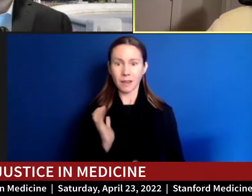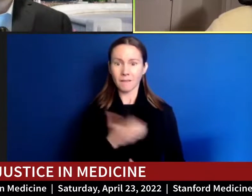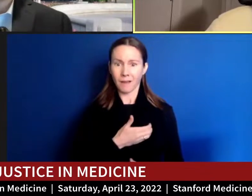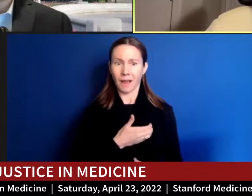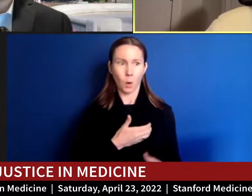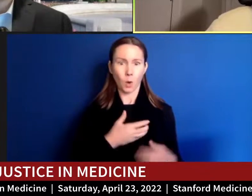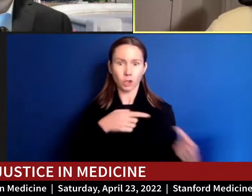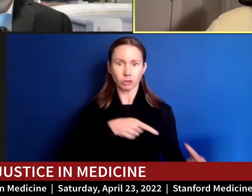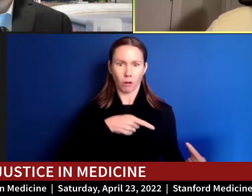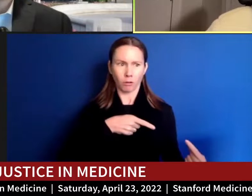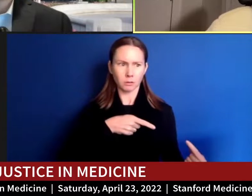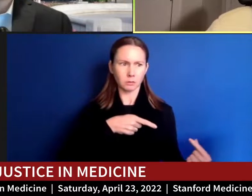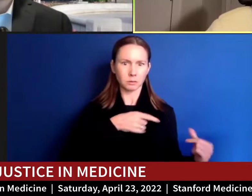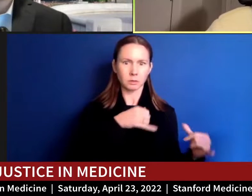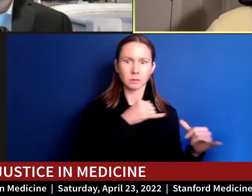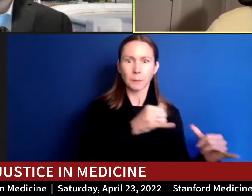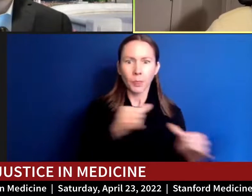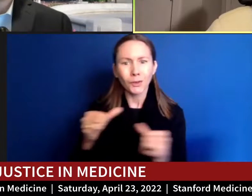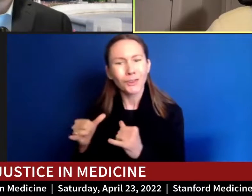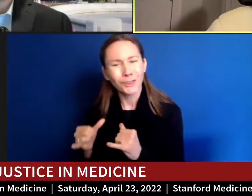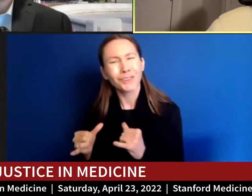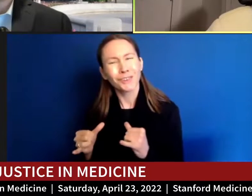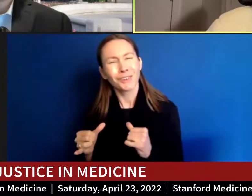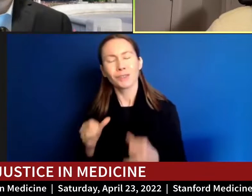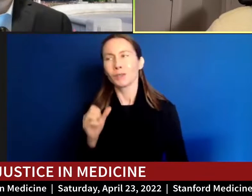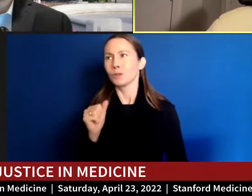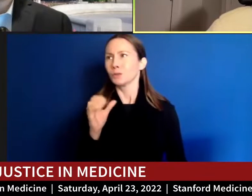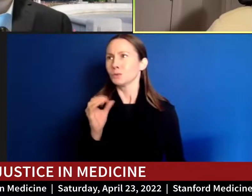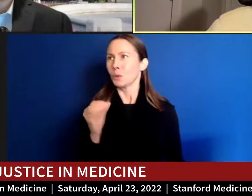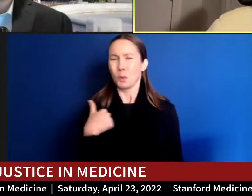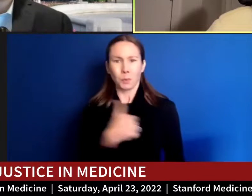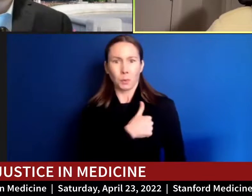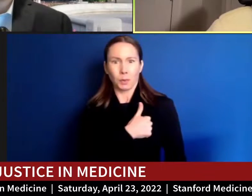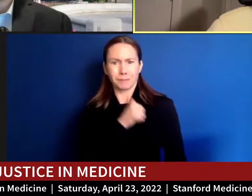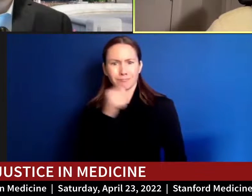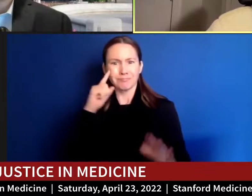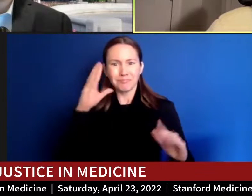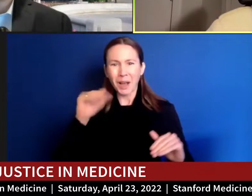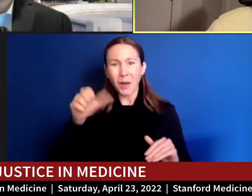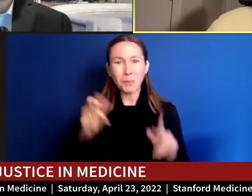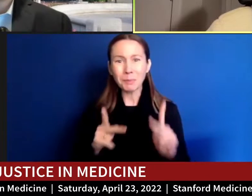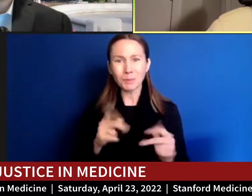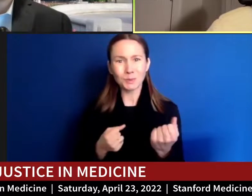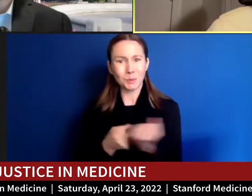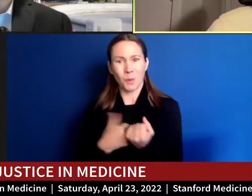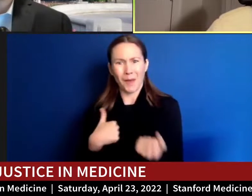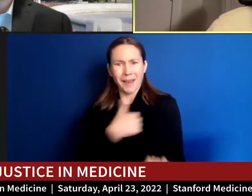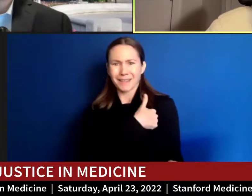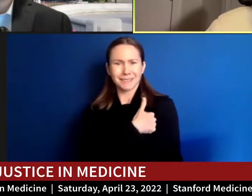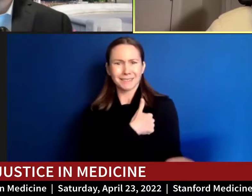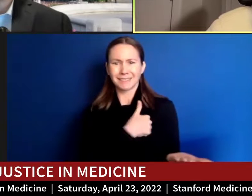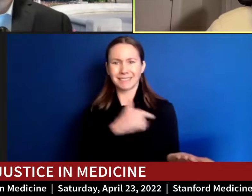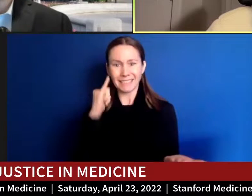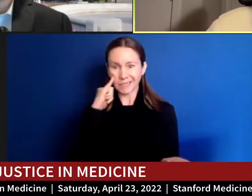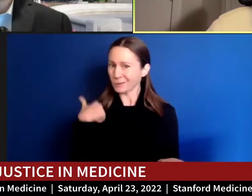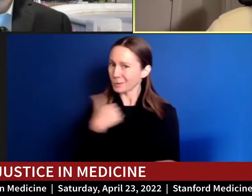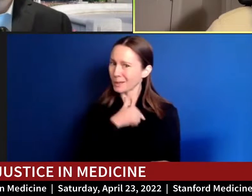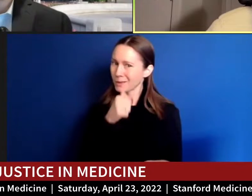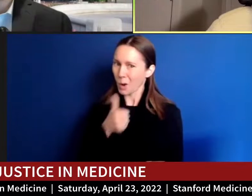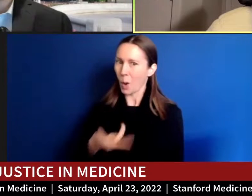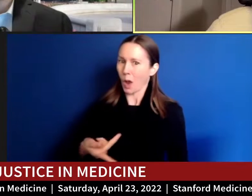are similar. So we cannot expect other people to support us if we don't support other people.